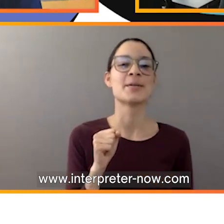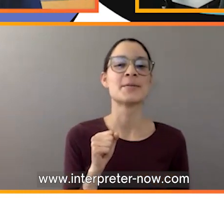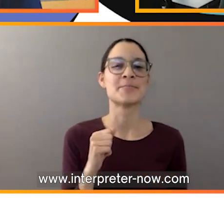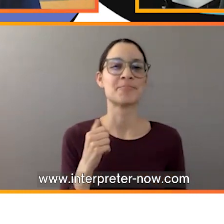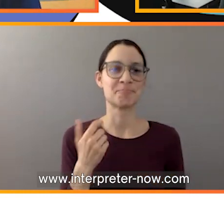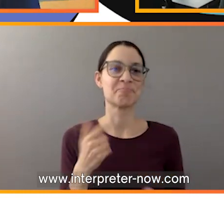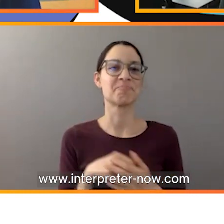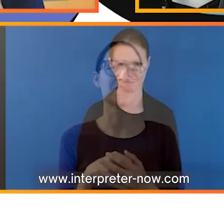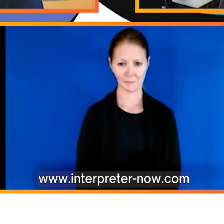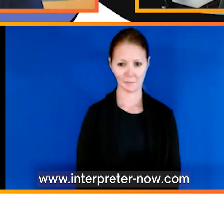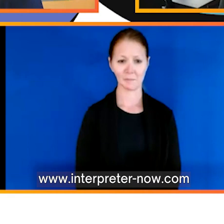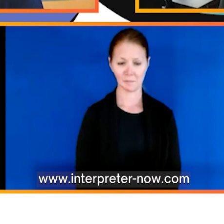so we just take that candidate.